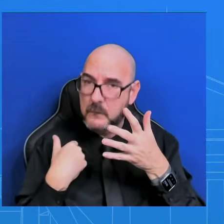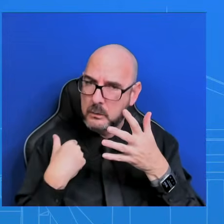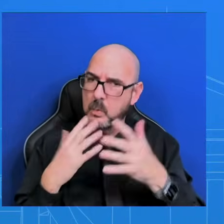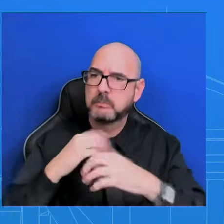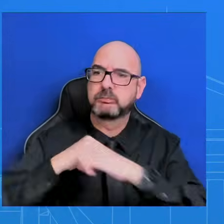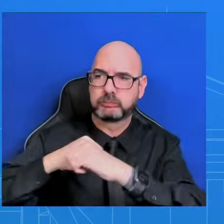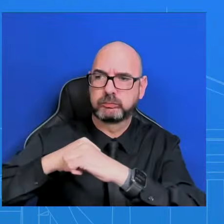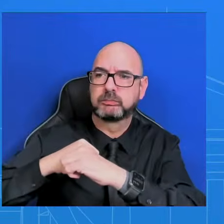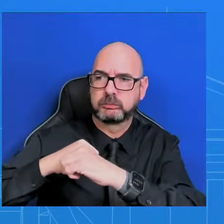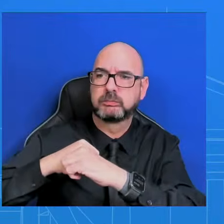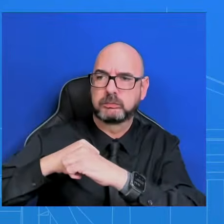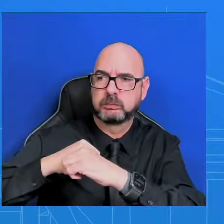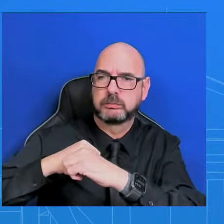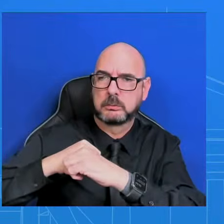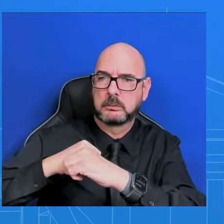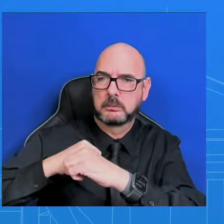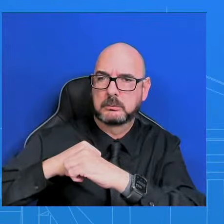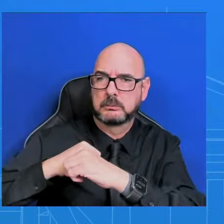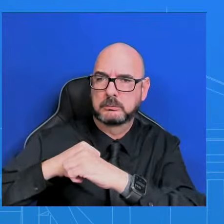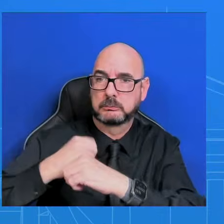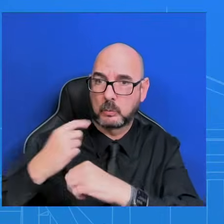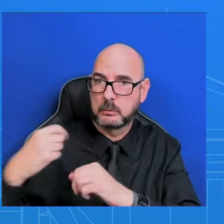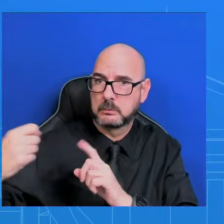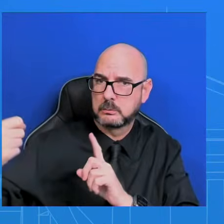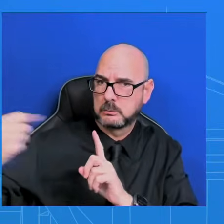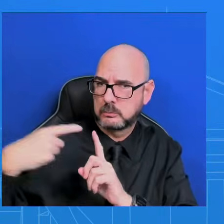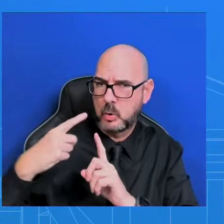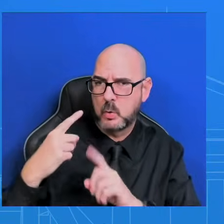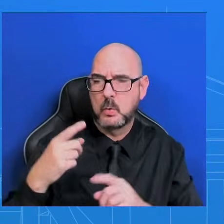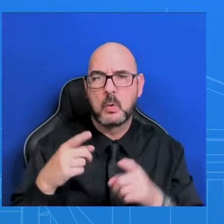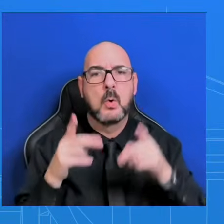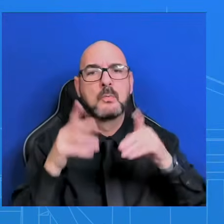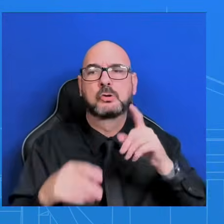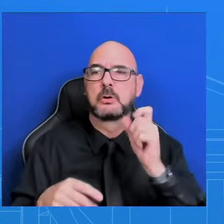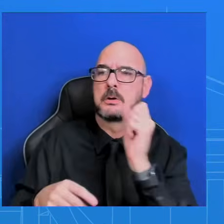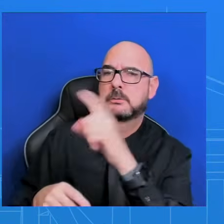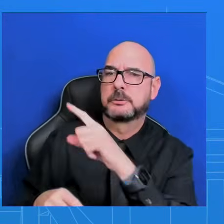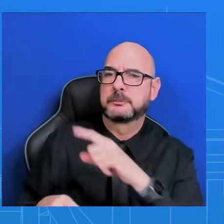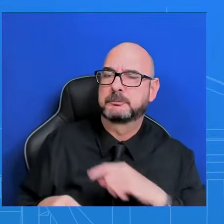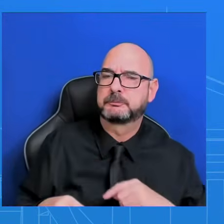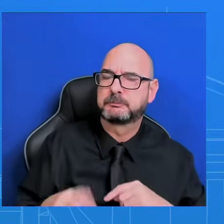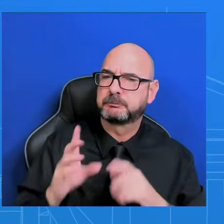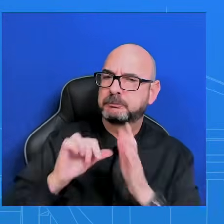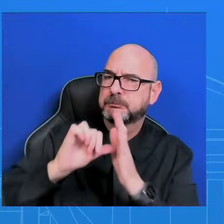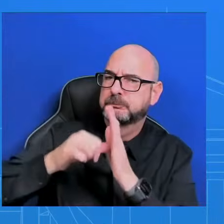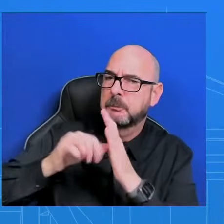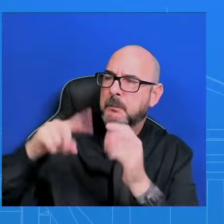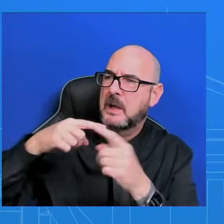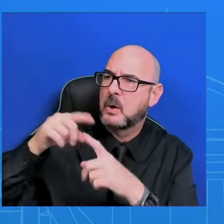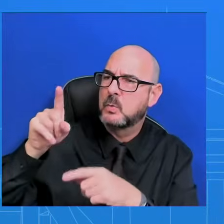So, you continue to reiterate the administration's policy that you support a two-state solution.